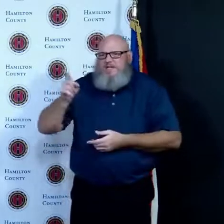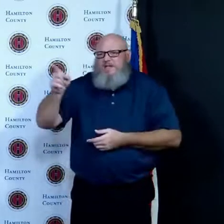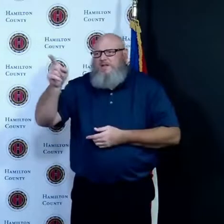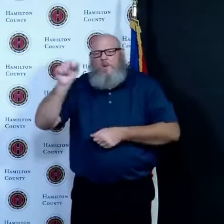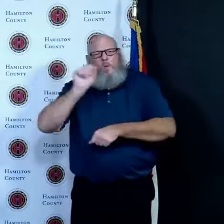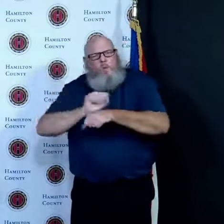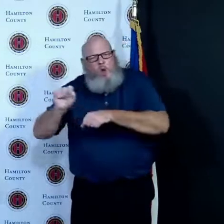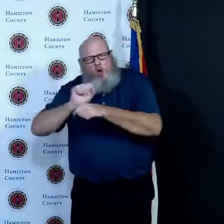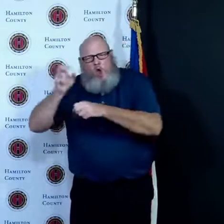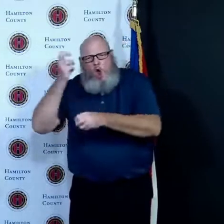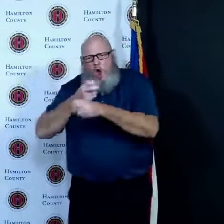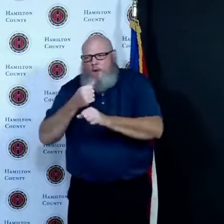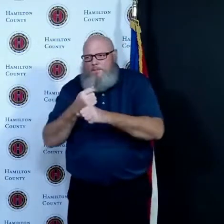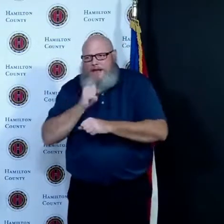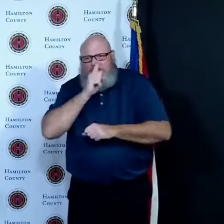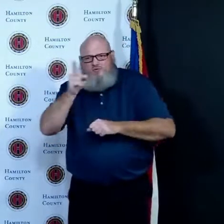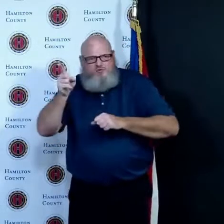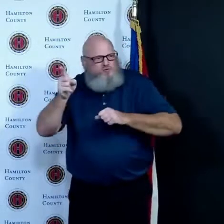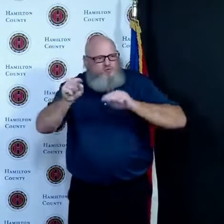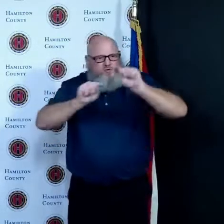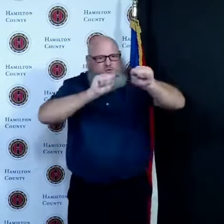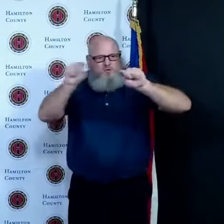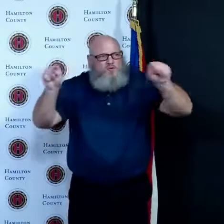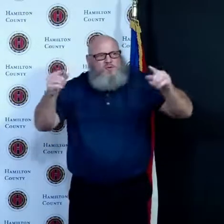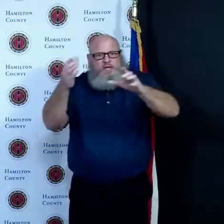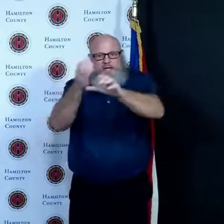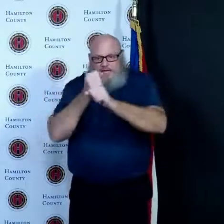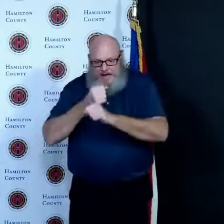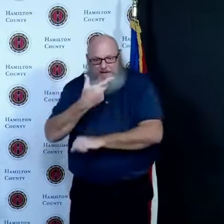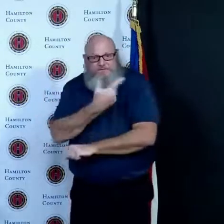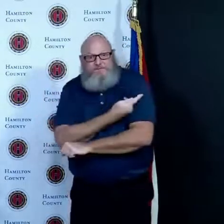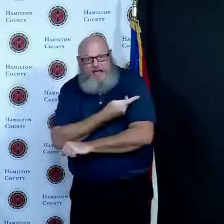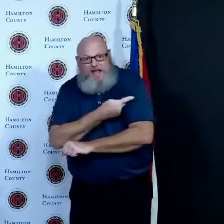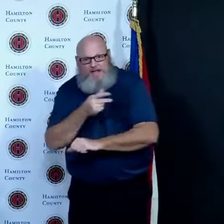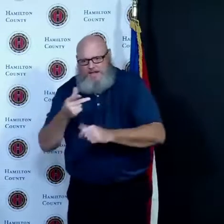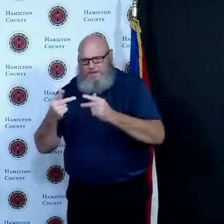since public health has started receiving vaccine we are receiving on average about 500 doses per